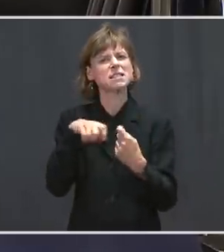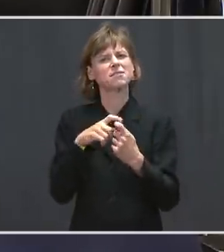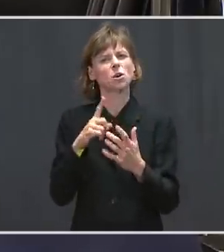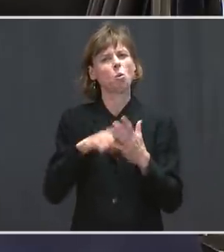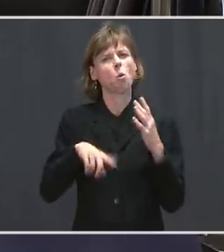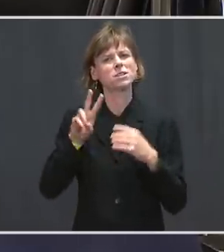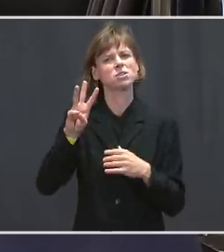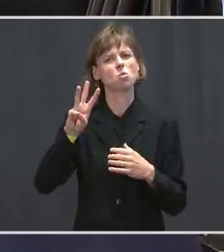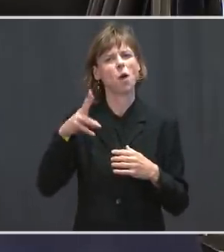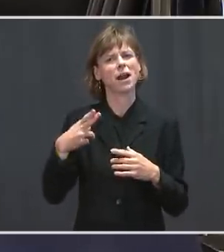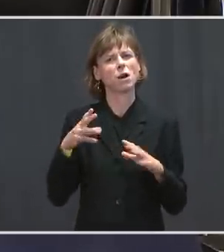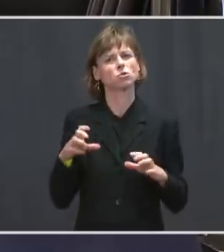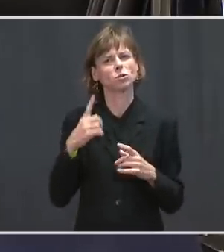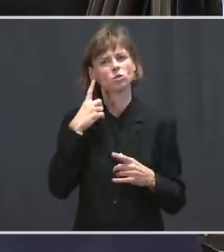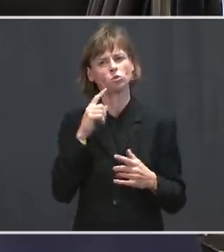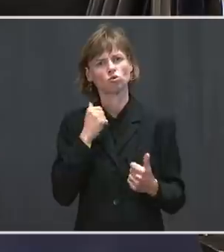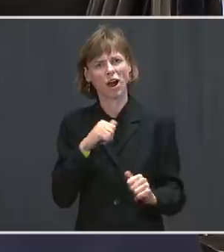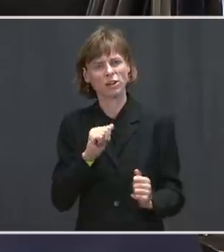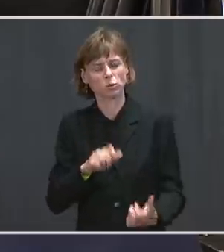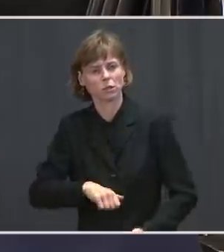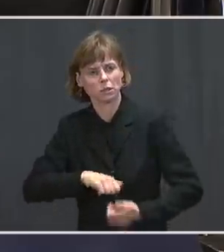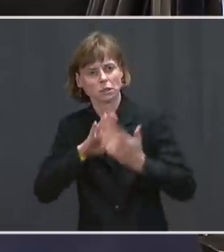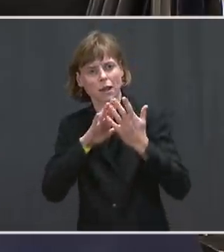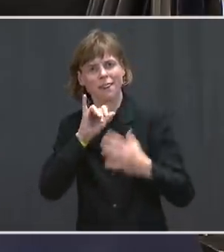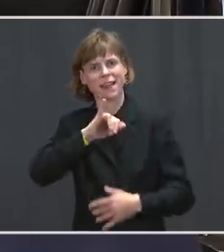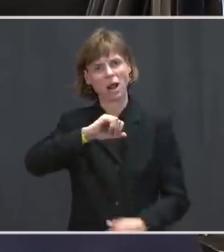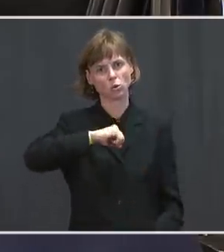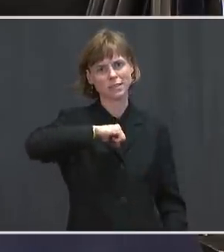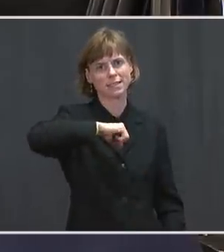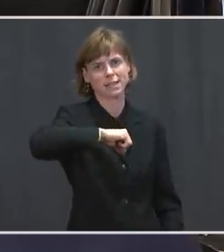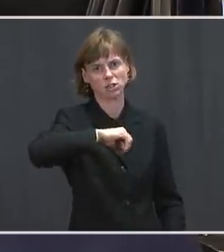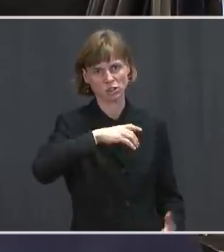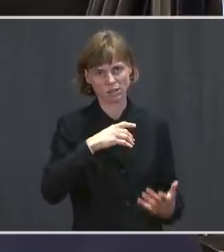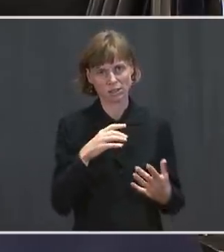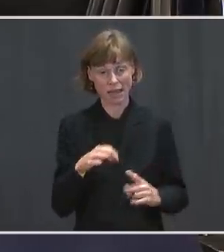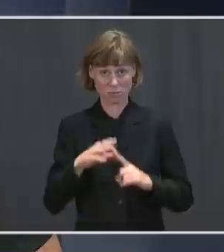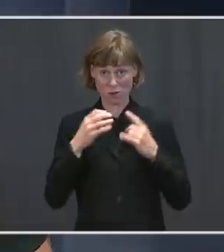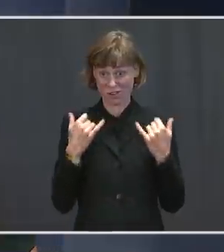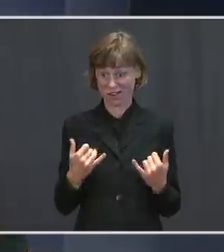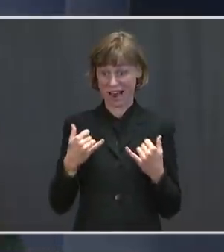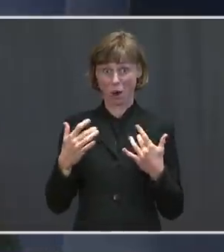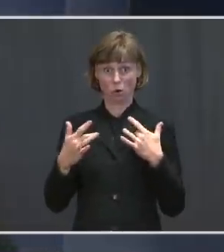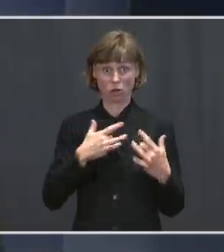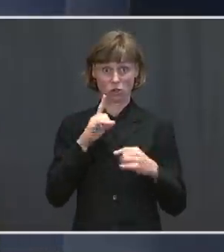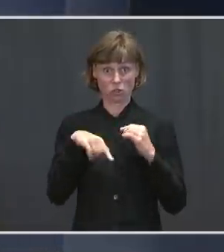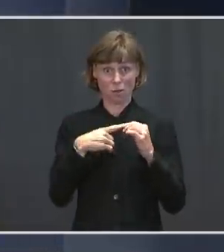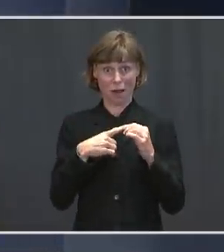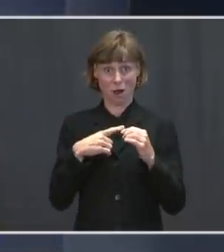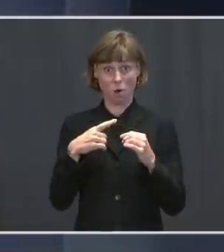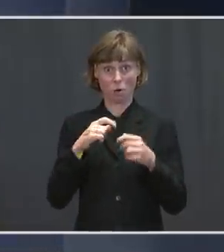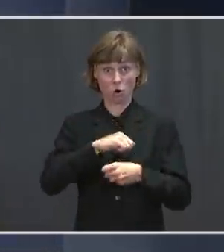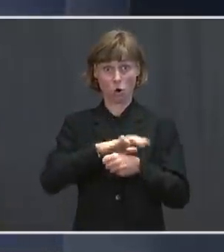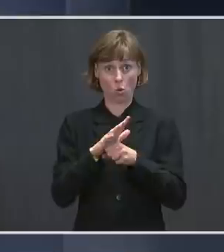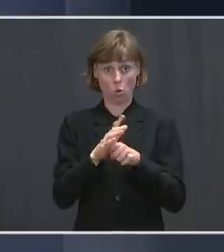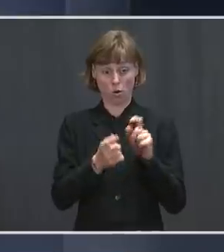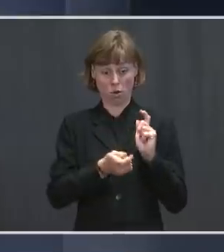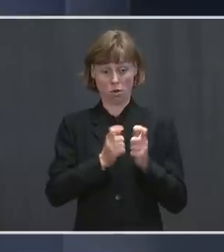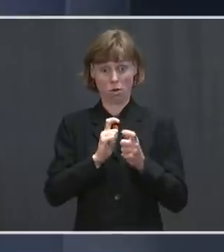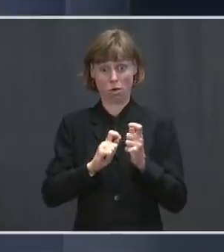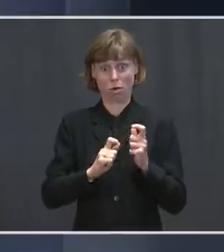especially given the concern about the coronavirus mutations and others right now? Ms. Psaki: Well, one, we are trying to communicate about it as,